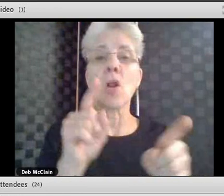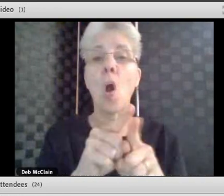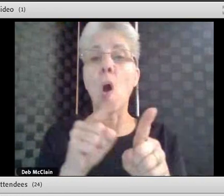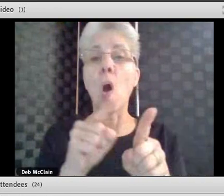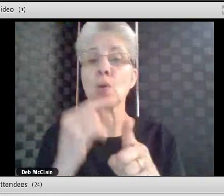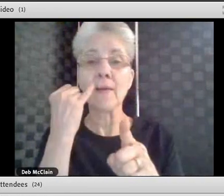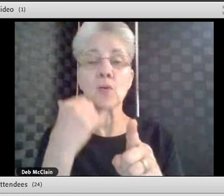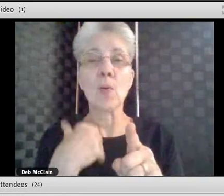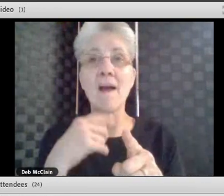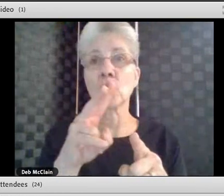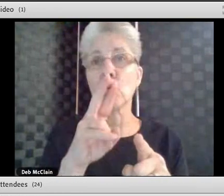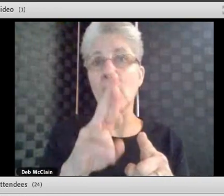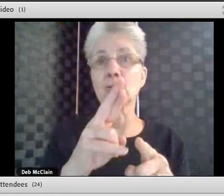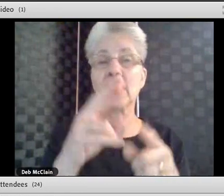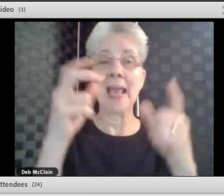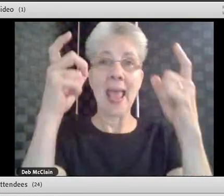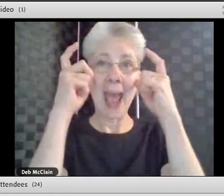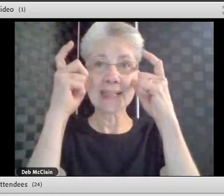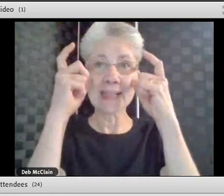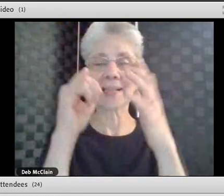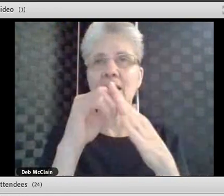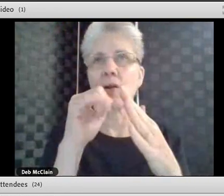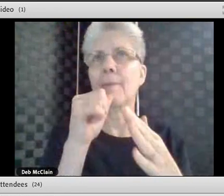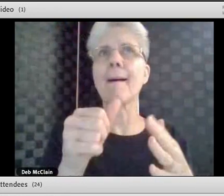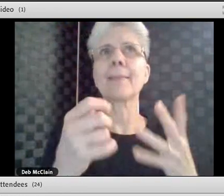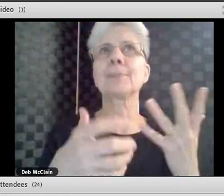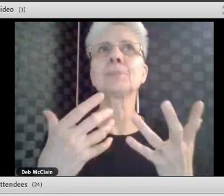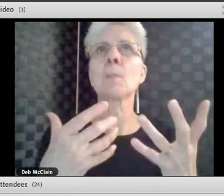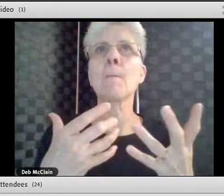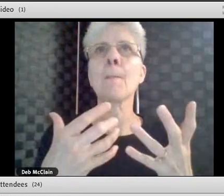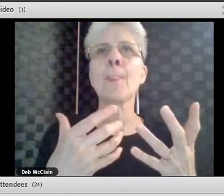You have to have space between the equipment. You also, if you have virtual reality headsets